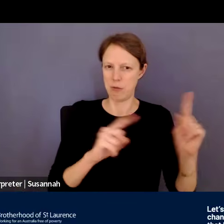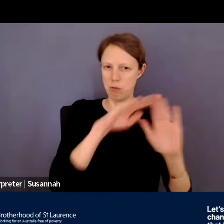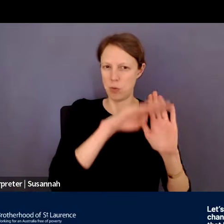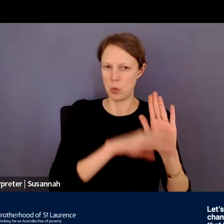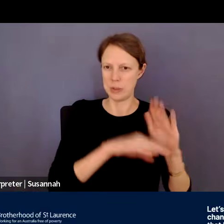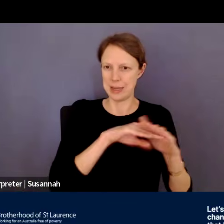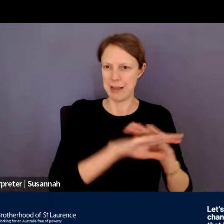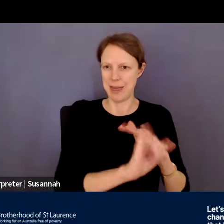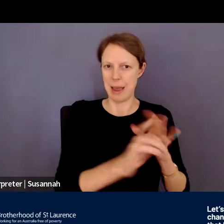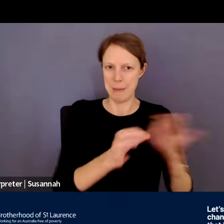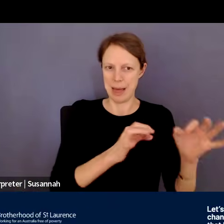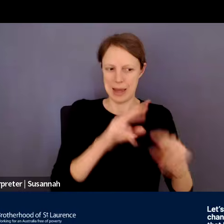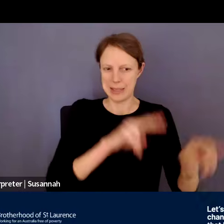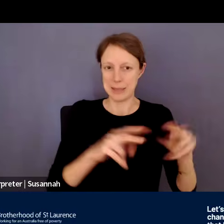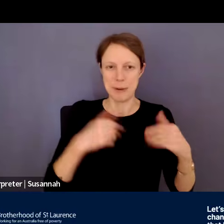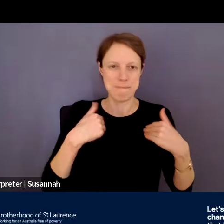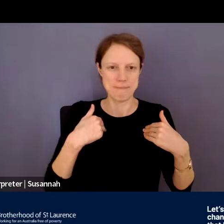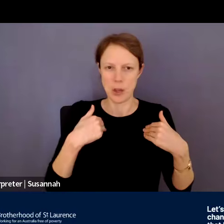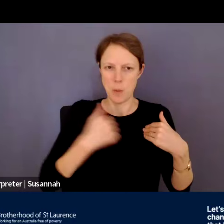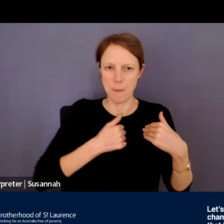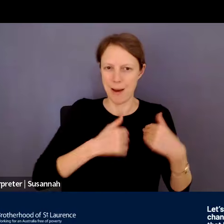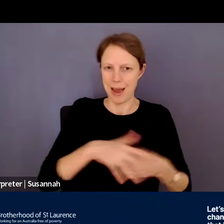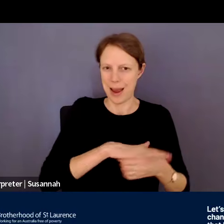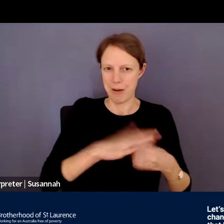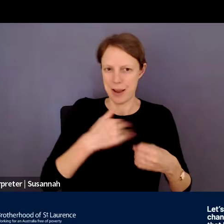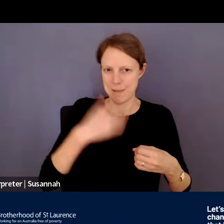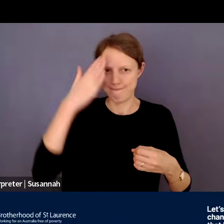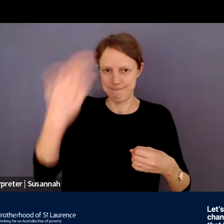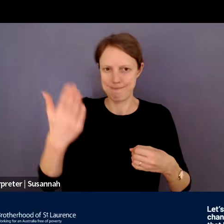don't - like I don't know any of that. That's not my kind of bag but it's clearly lots of people are